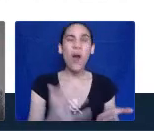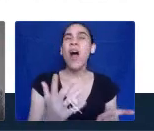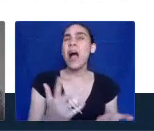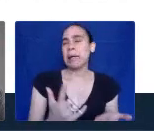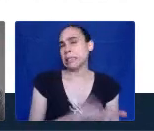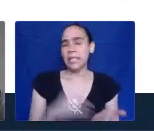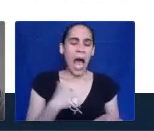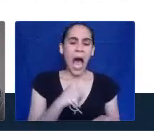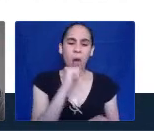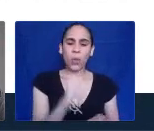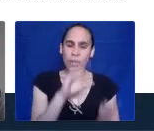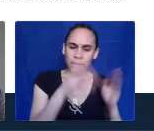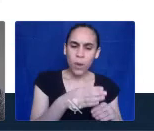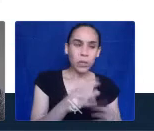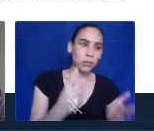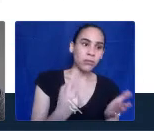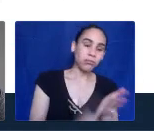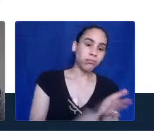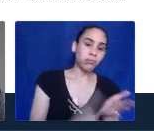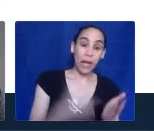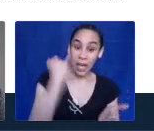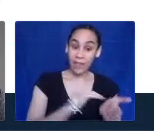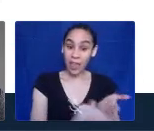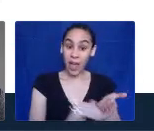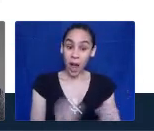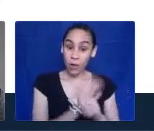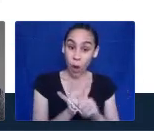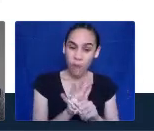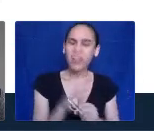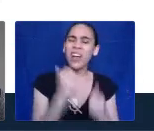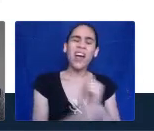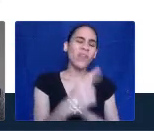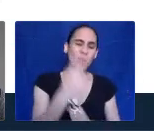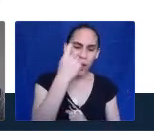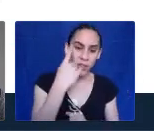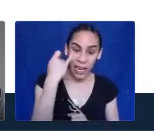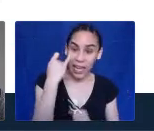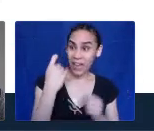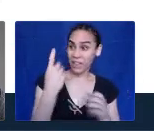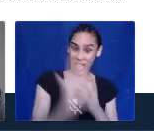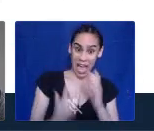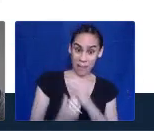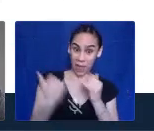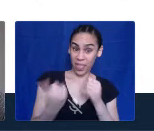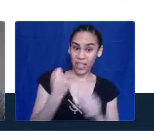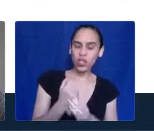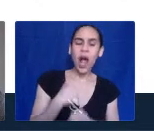um if you got laid off due to covid everyone understands that right now so any gaps you have from basically this year i don't even want to worry about it because there's 29